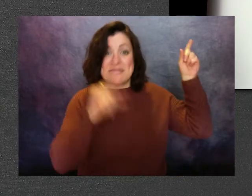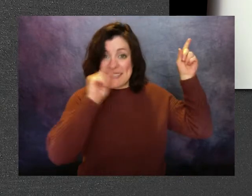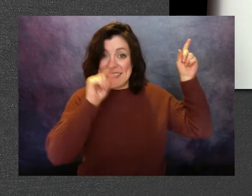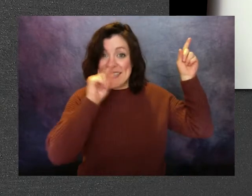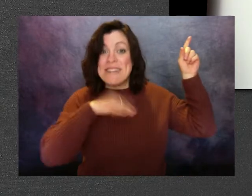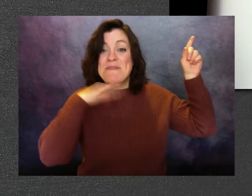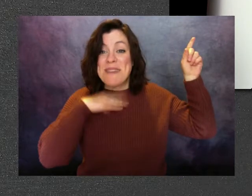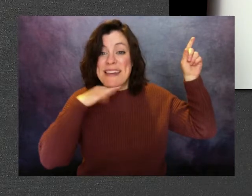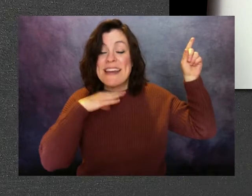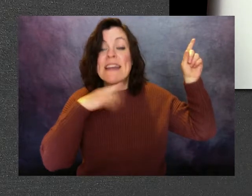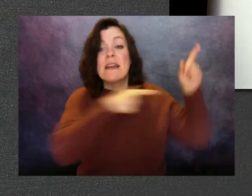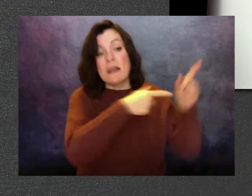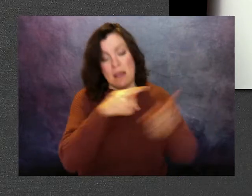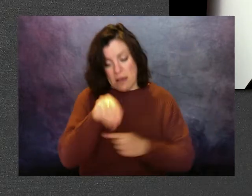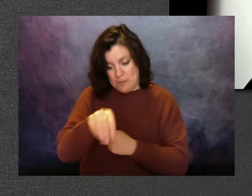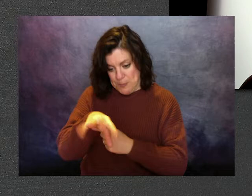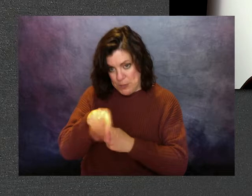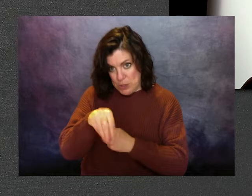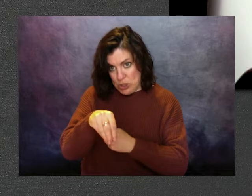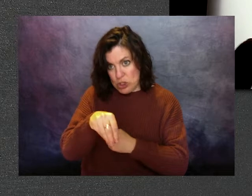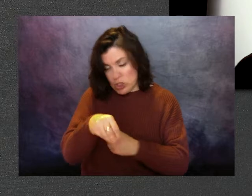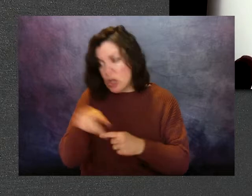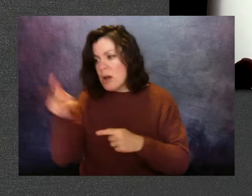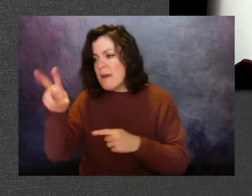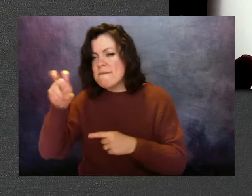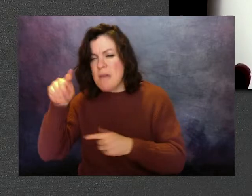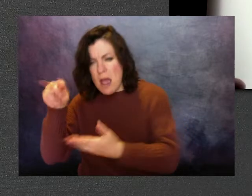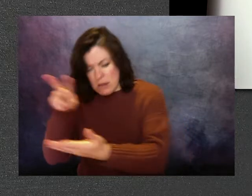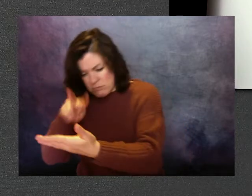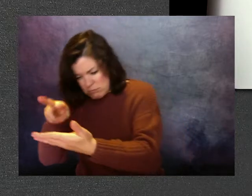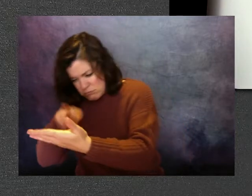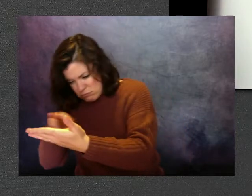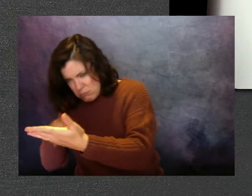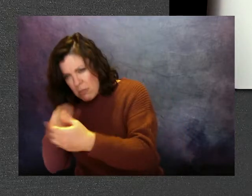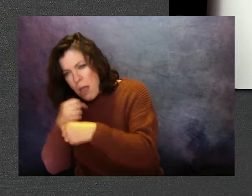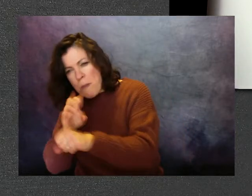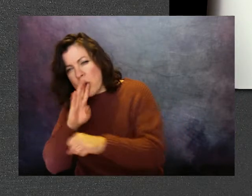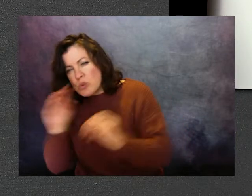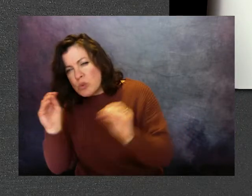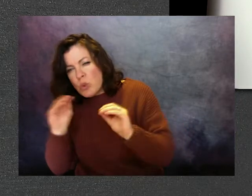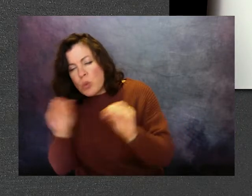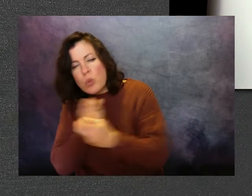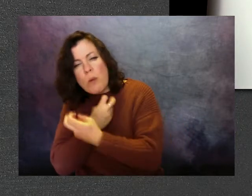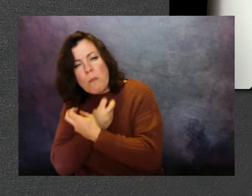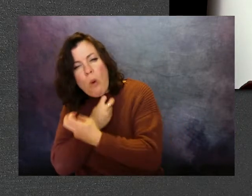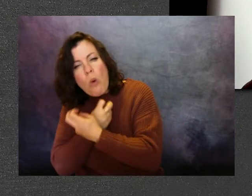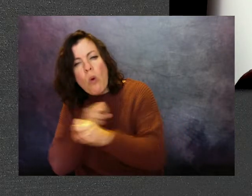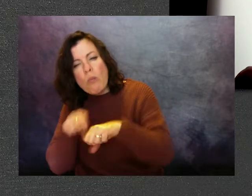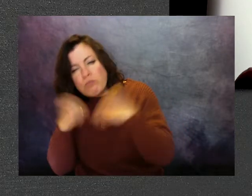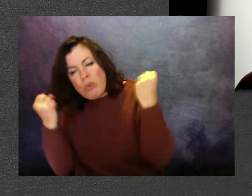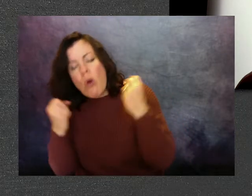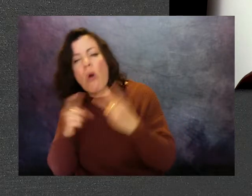to make sure everything is going okay. Or if there's any kind of problems, they can figure out what it is. This is a healthy guinea pig.